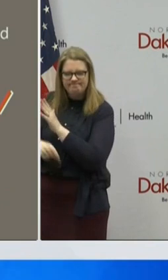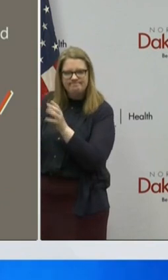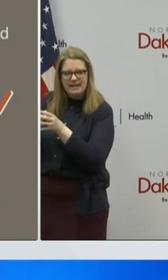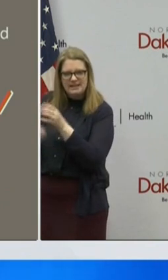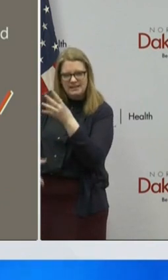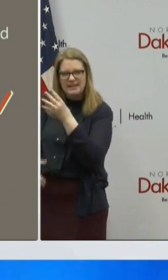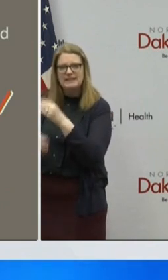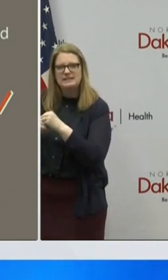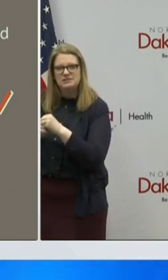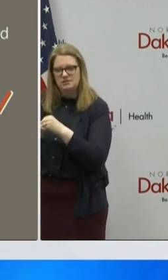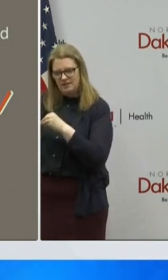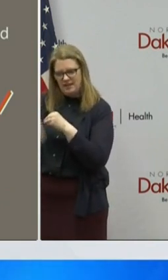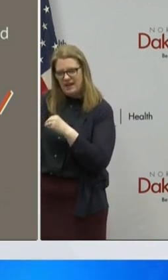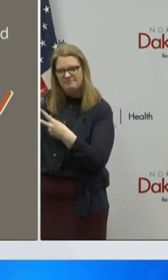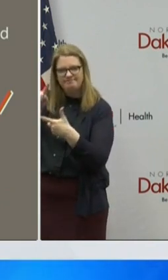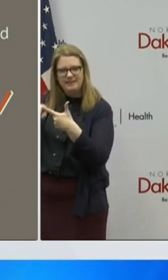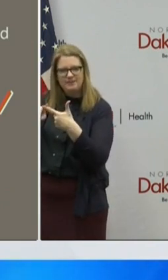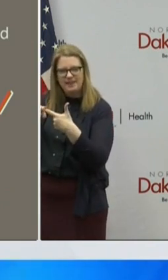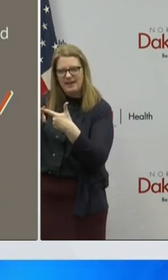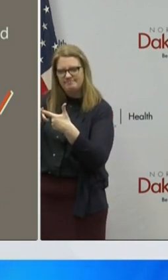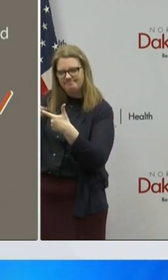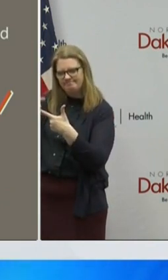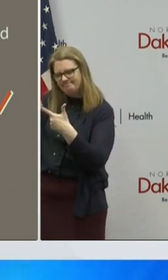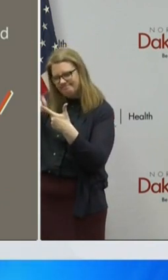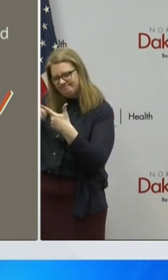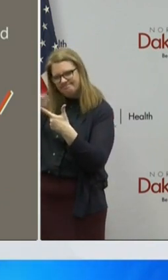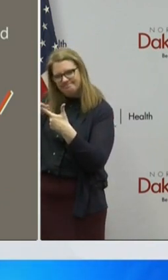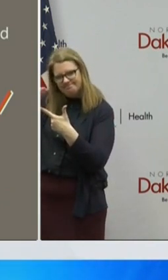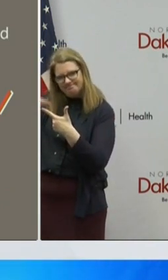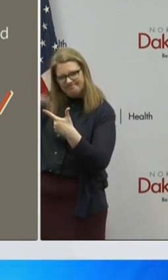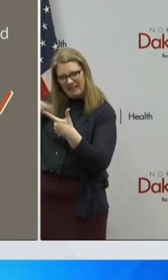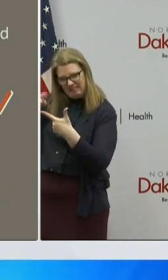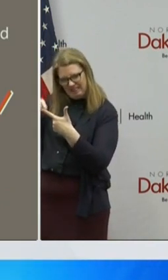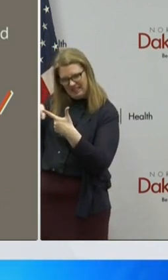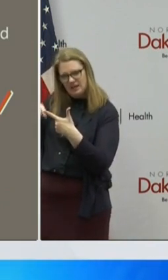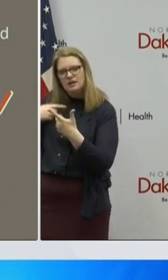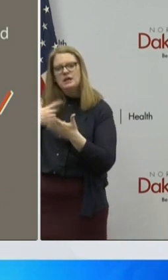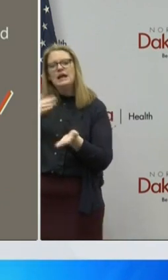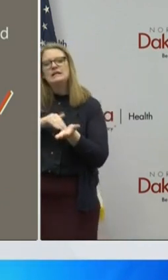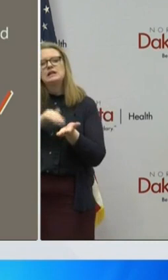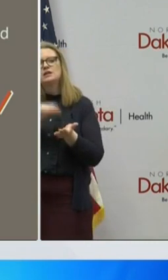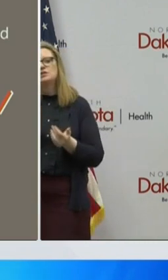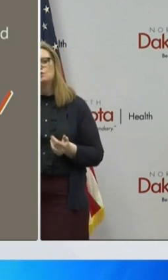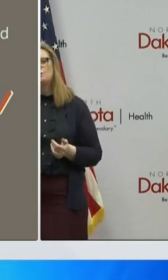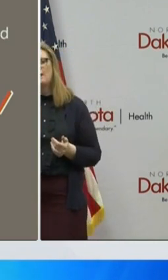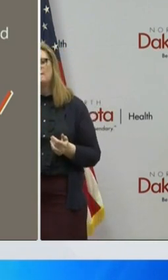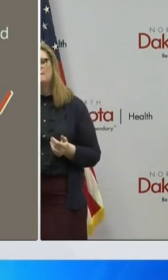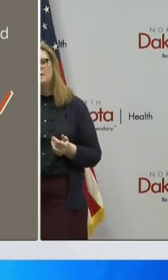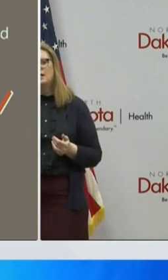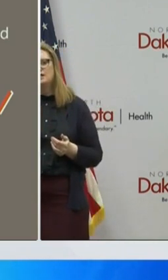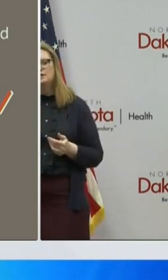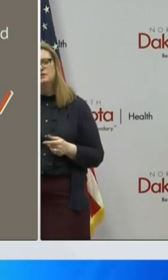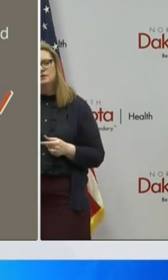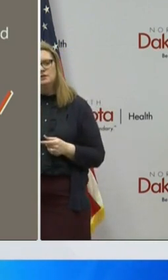ACT, STATES RECEIVED MONEY FOR BUILDING OUT THIS CAPABILITY, AND WE'RE WORKING CLOSELY WITH THE CDC AND THE WHITE HOUSE AND